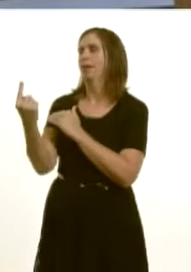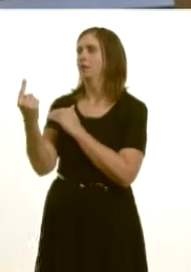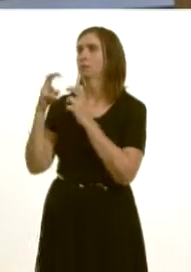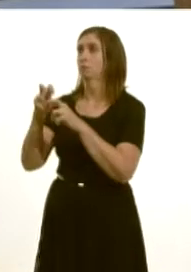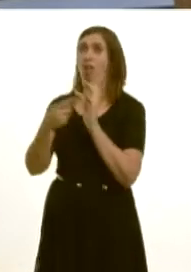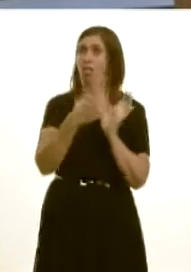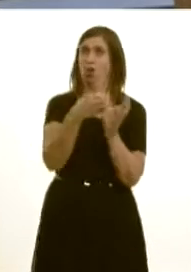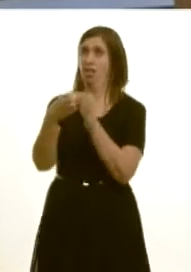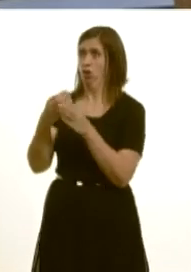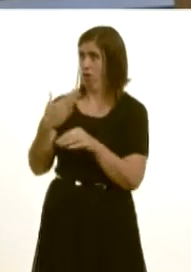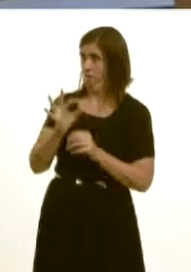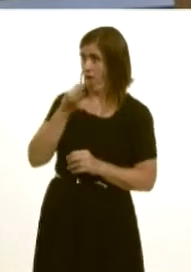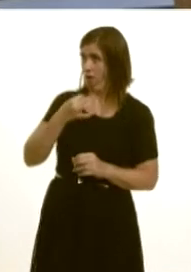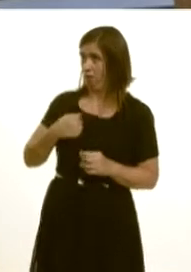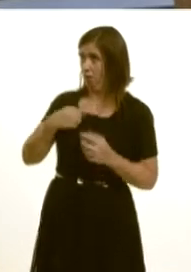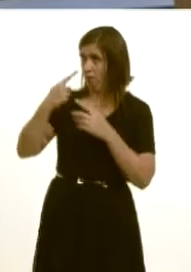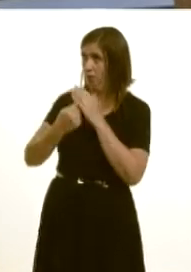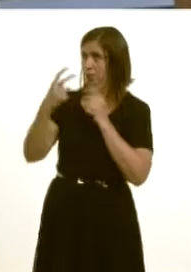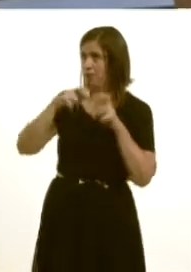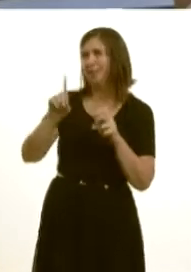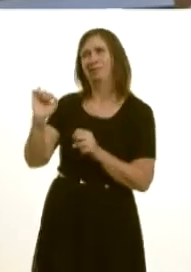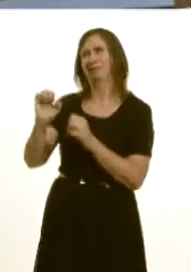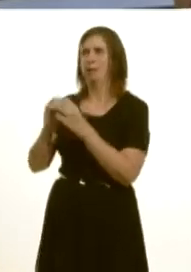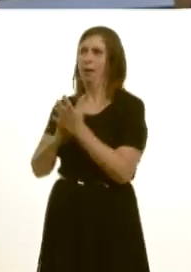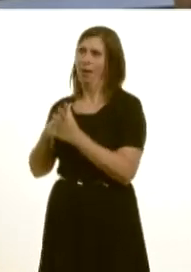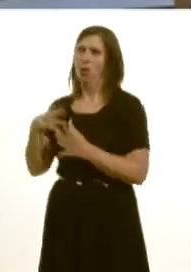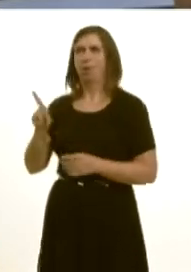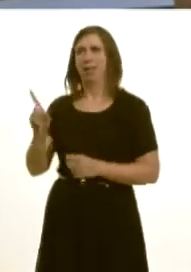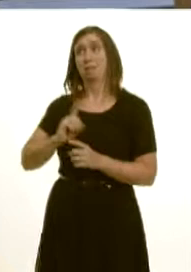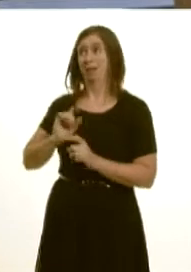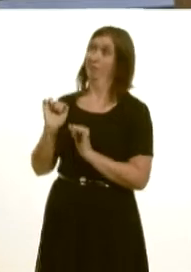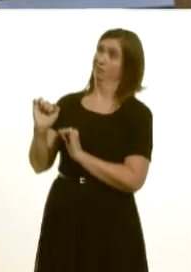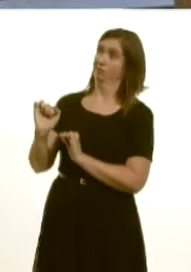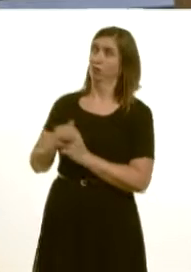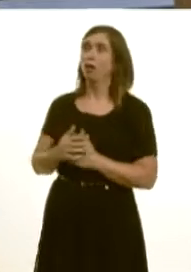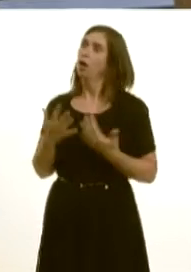with people all the time, simply because of who they are. However, that has been the case